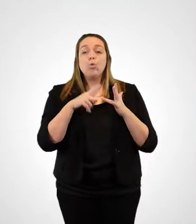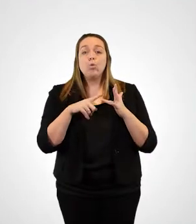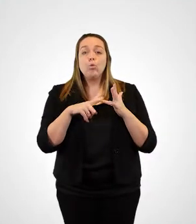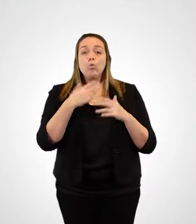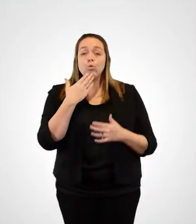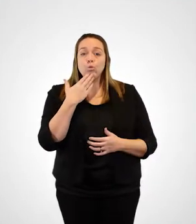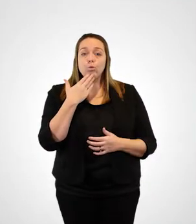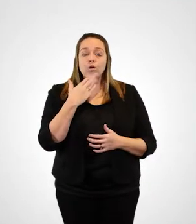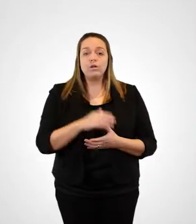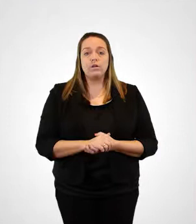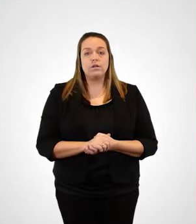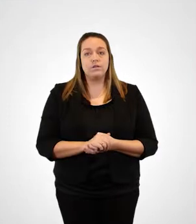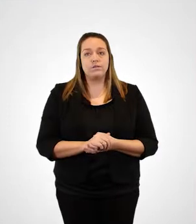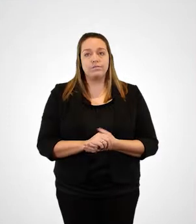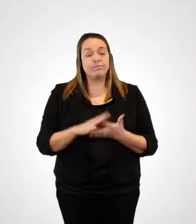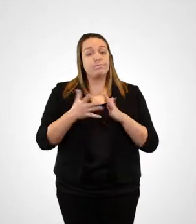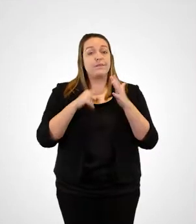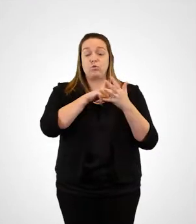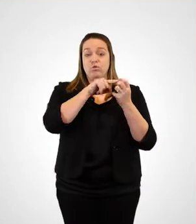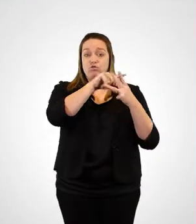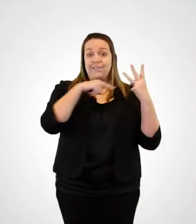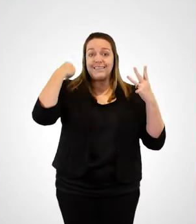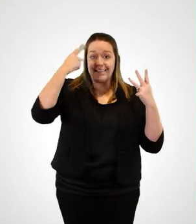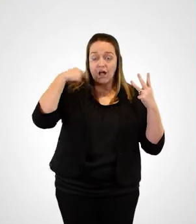So again those sounds when you're producing them on your mouth